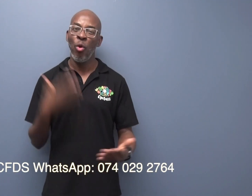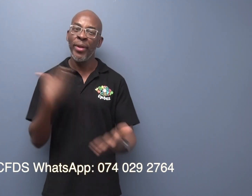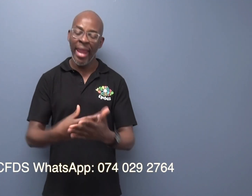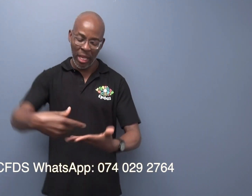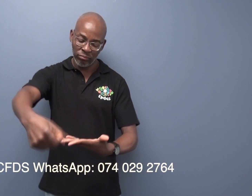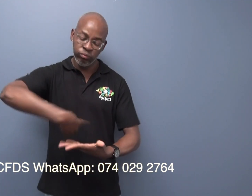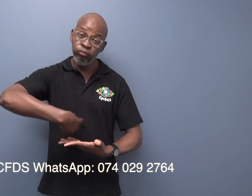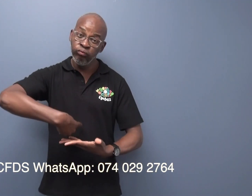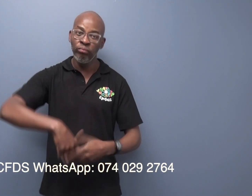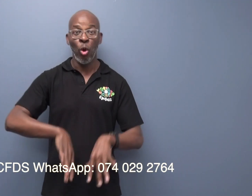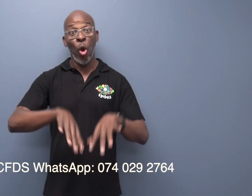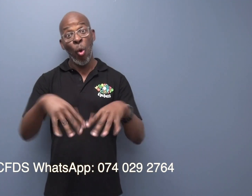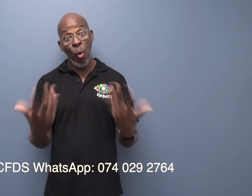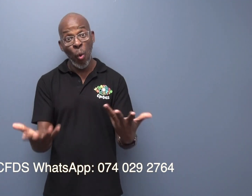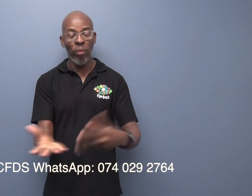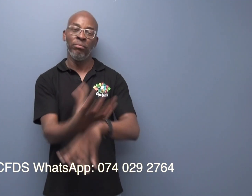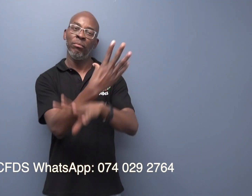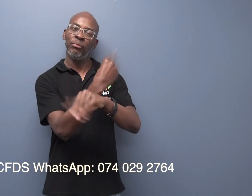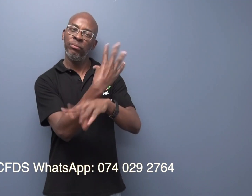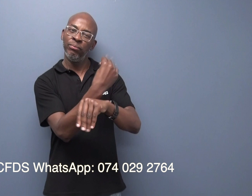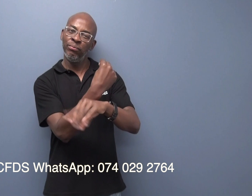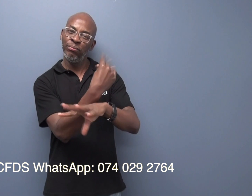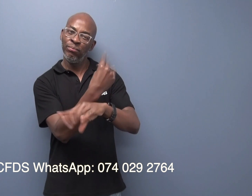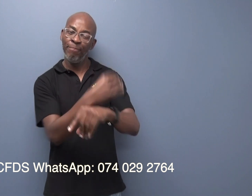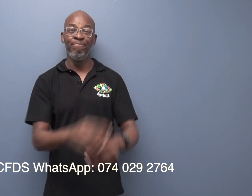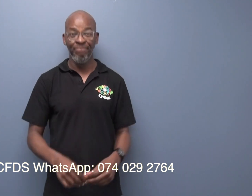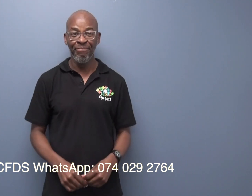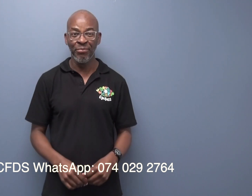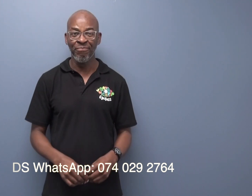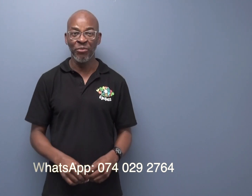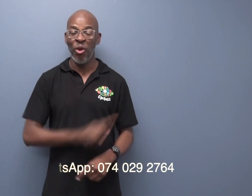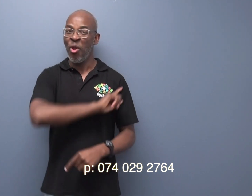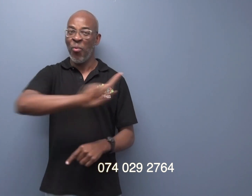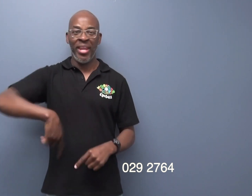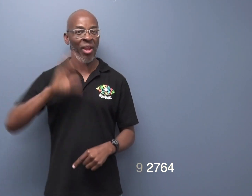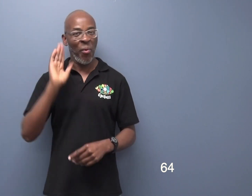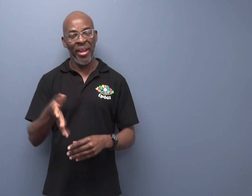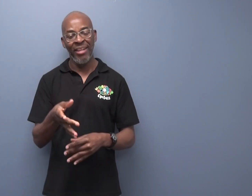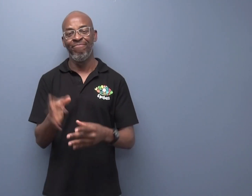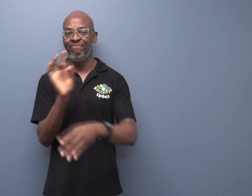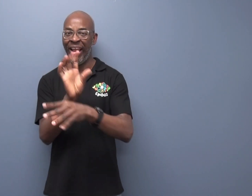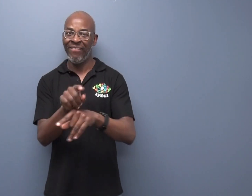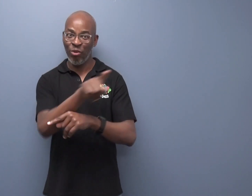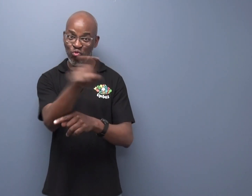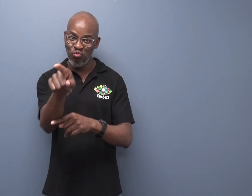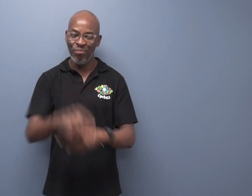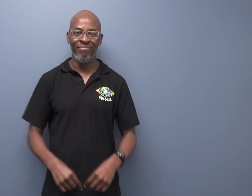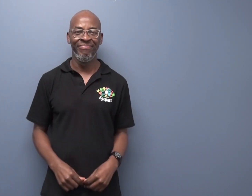You can send us a message or video call us. We will advise you on what to do.